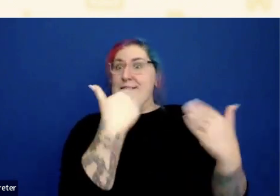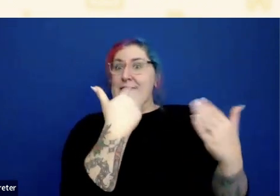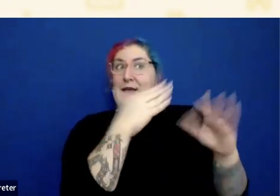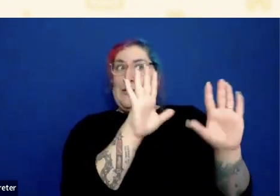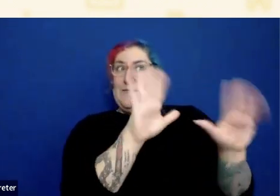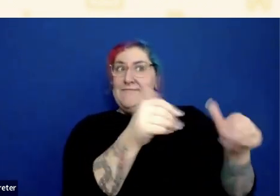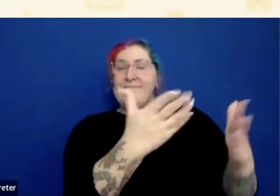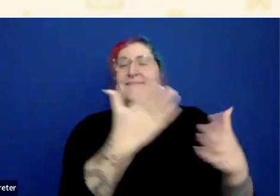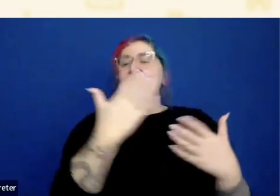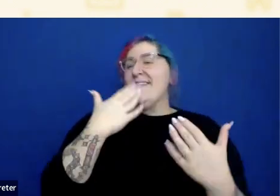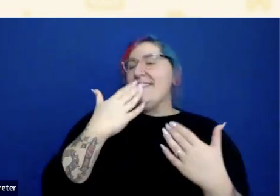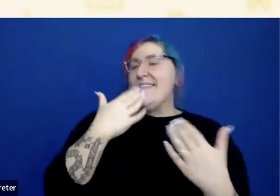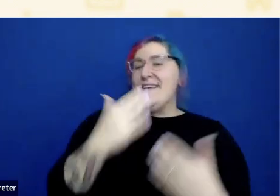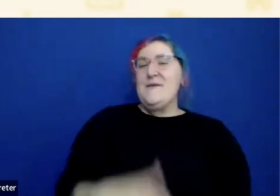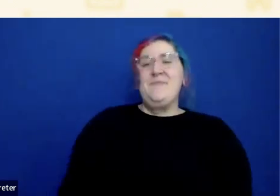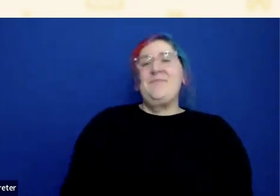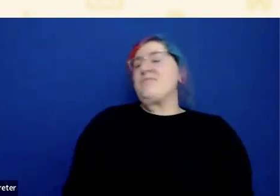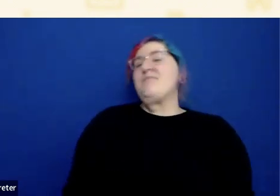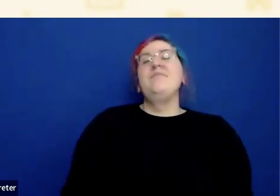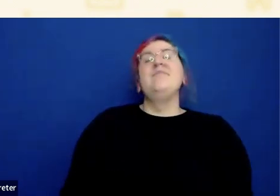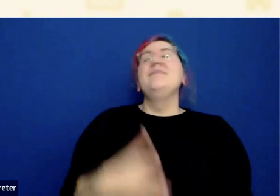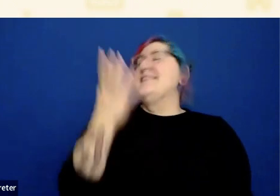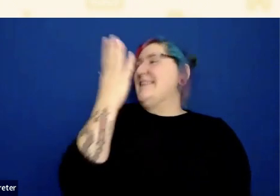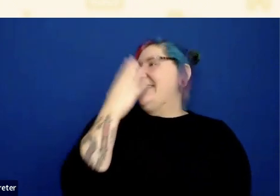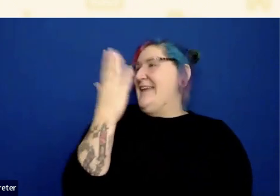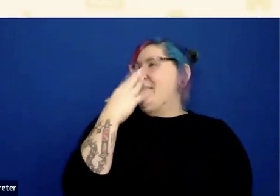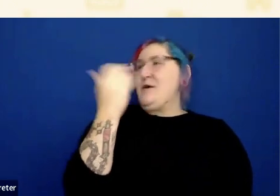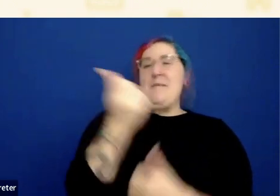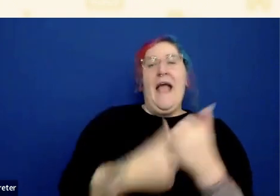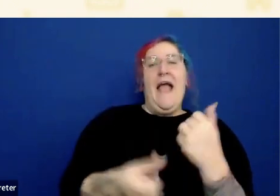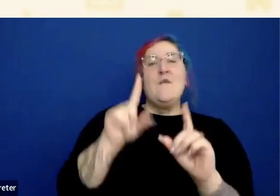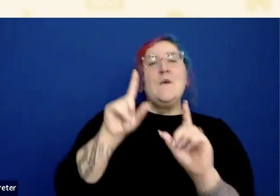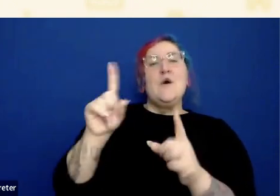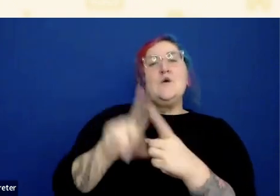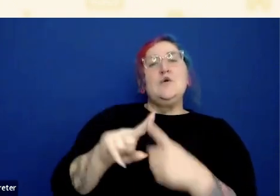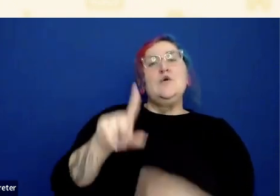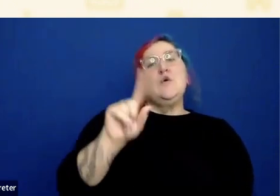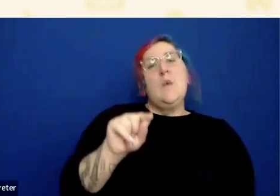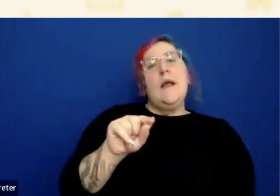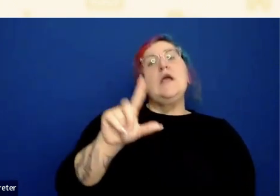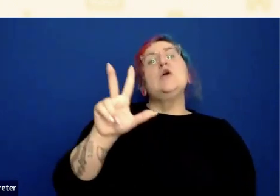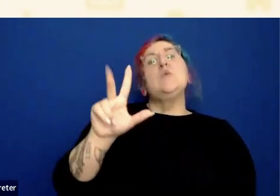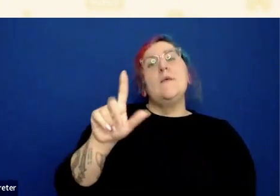So everybody can go to 2023.wpeccessibility.day/feedback